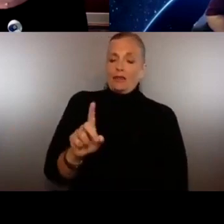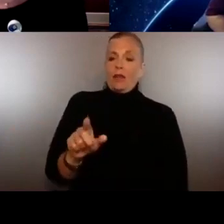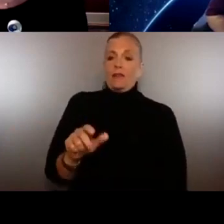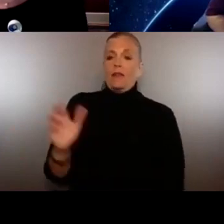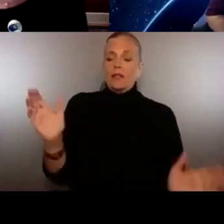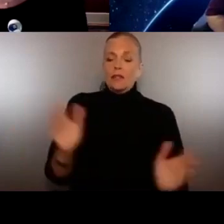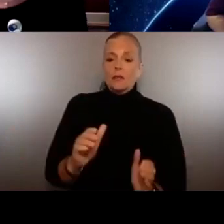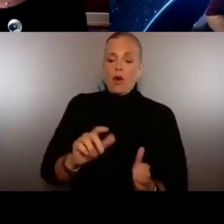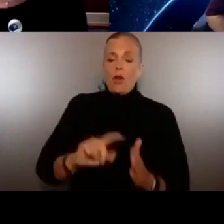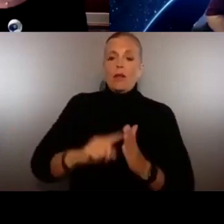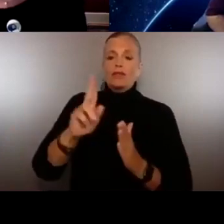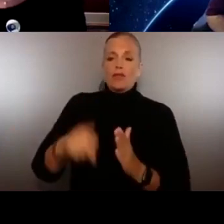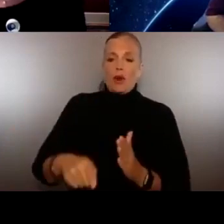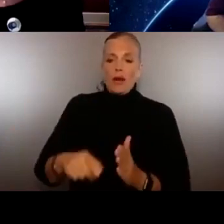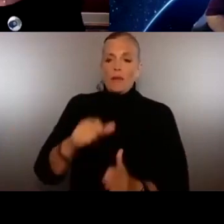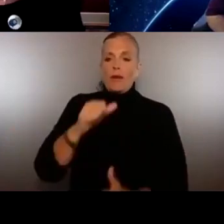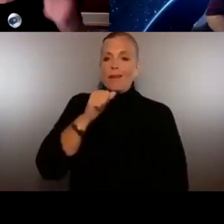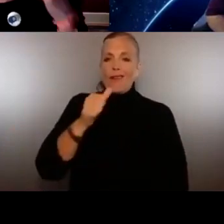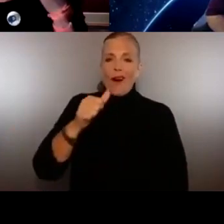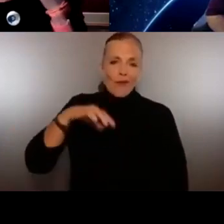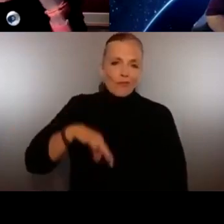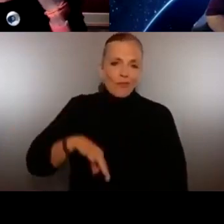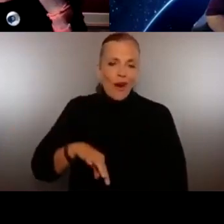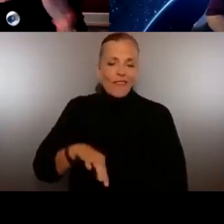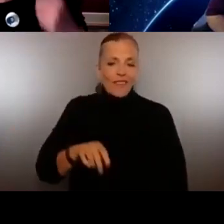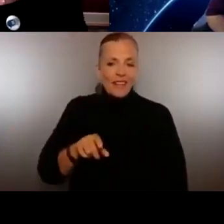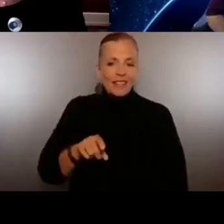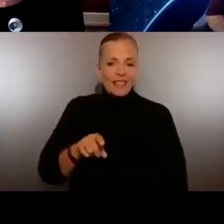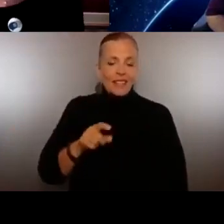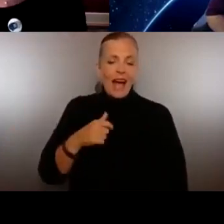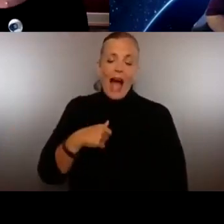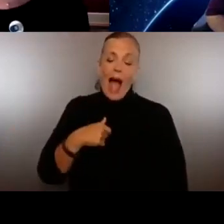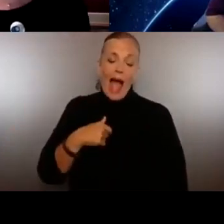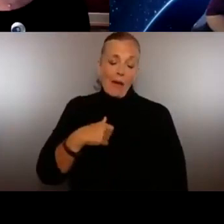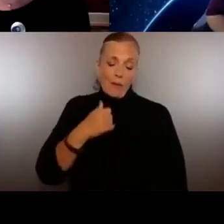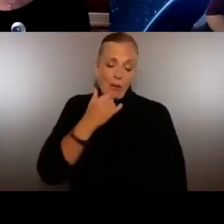that if you appreciated this event and the work we're doing overall to help build the nation's